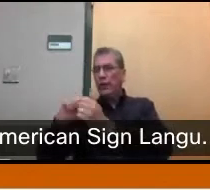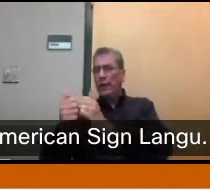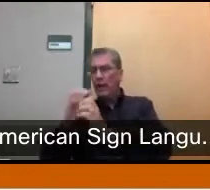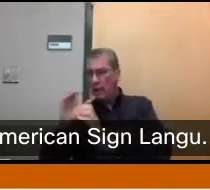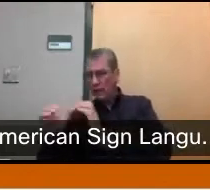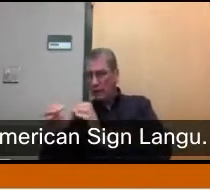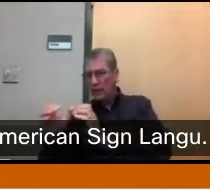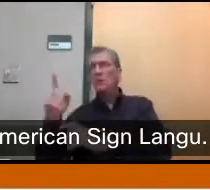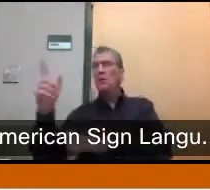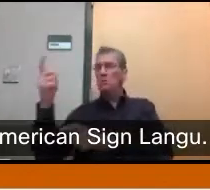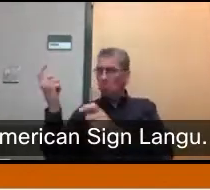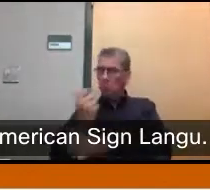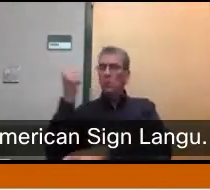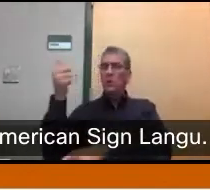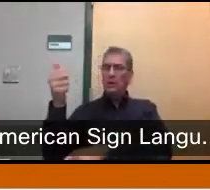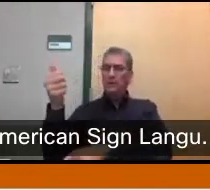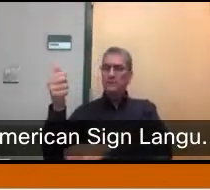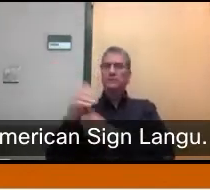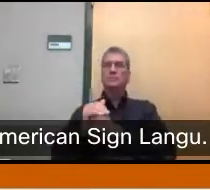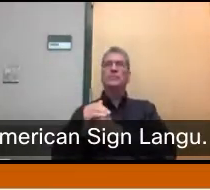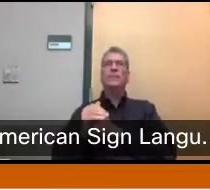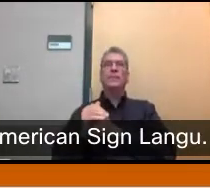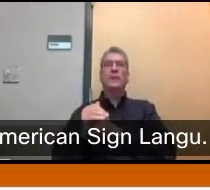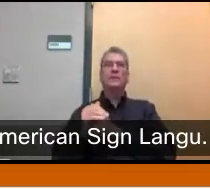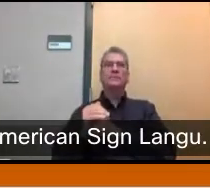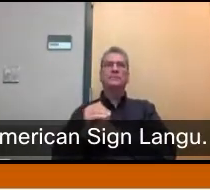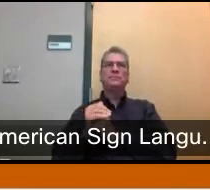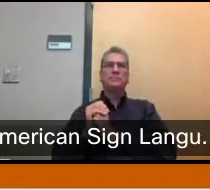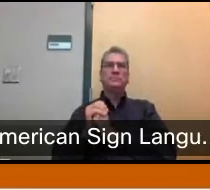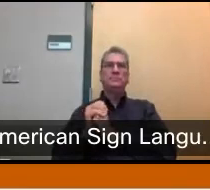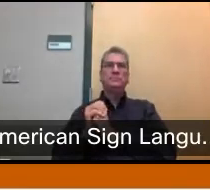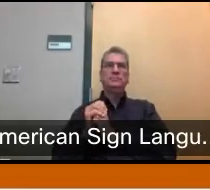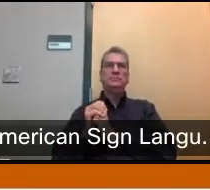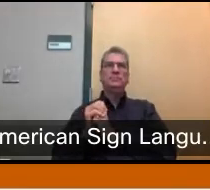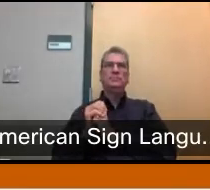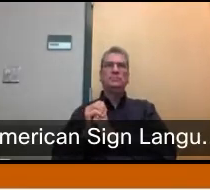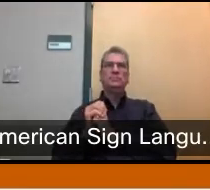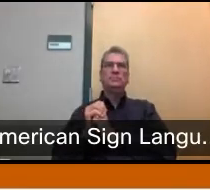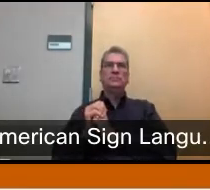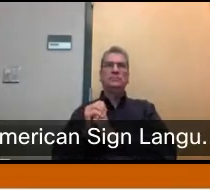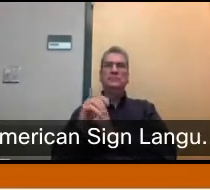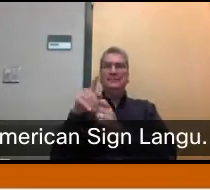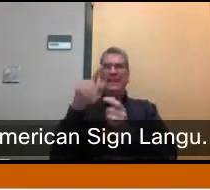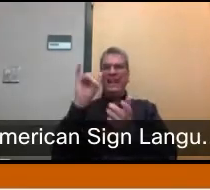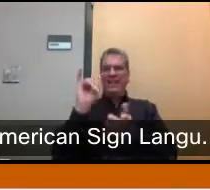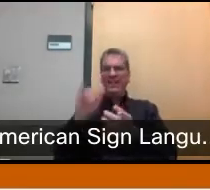That's 1 of the variables we care about. This hello now, um, this does.